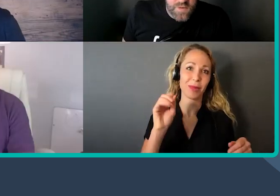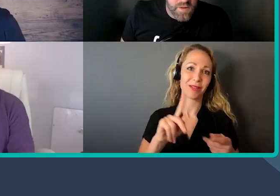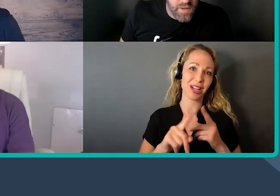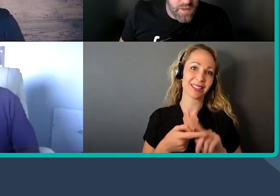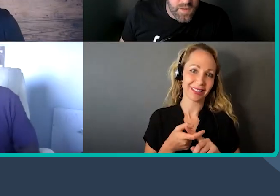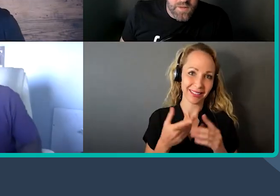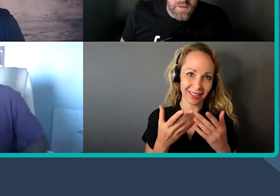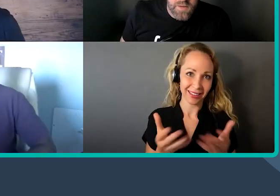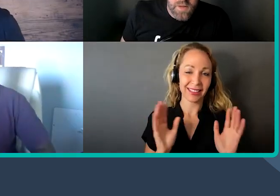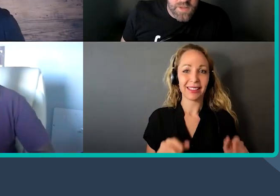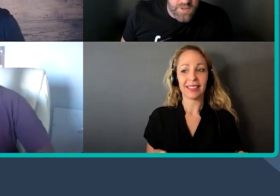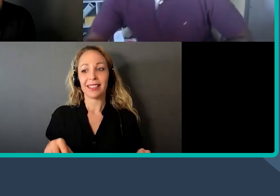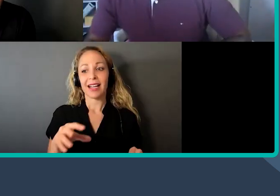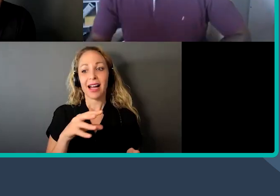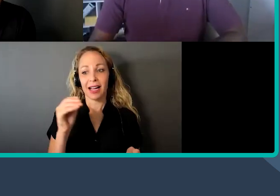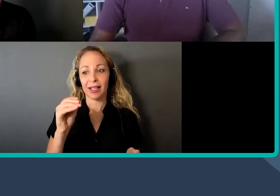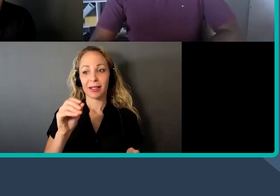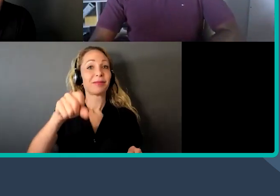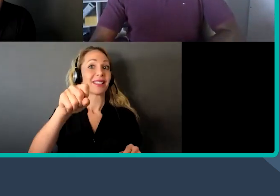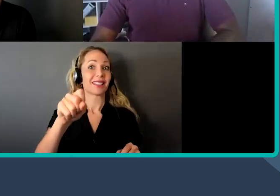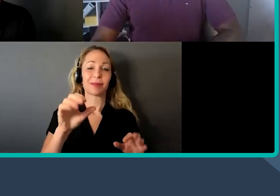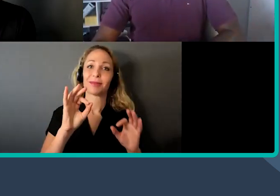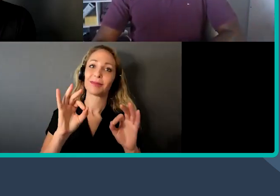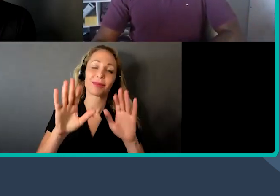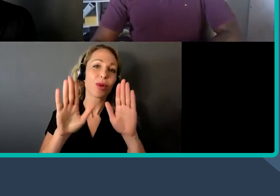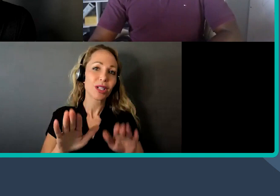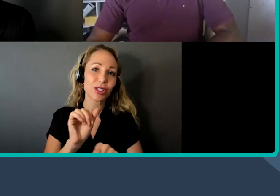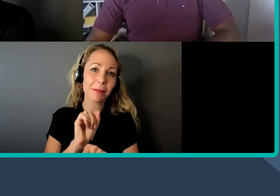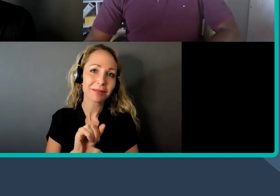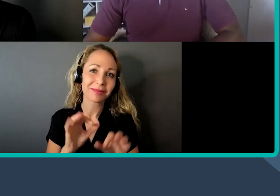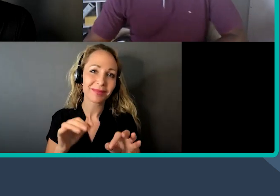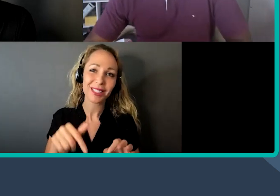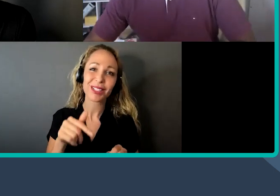THIS IS GOOD, IF I CAN GET ALL OF MY FRIENDS TO COME BACK UP HERE.